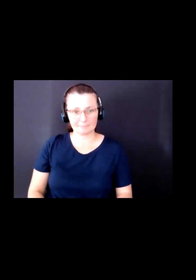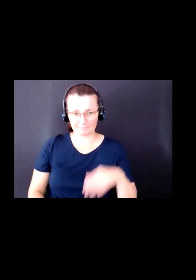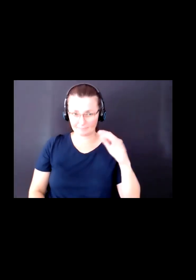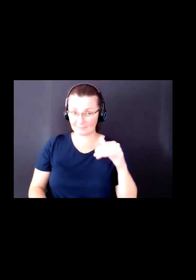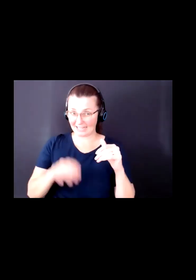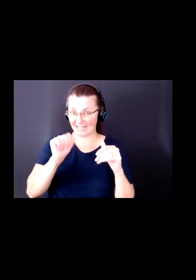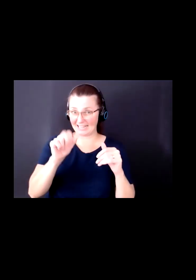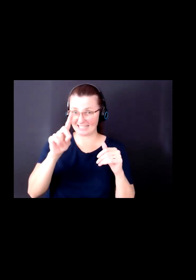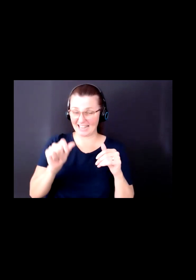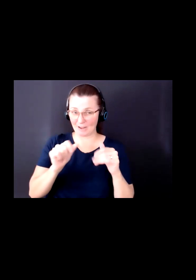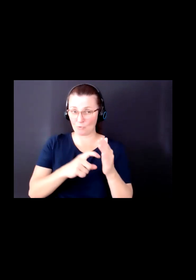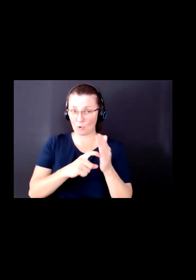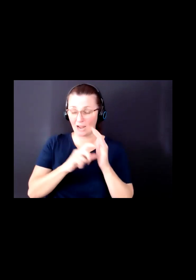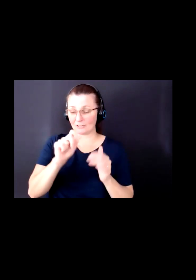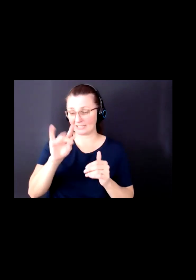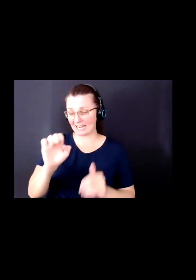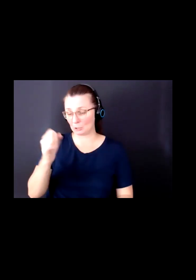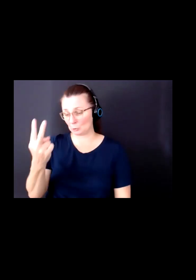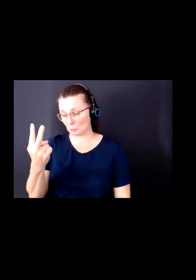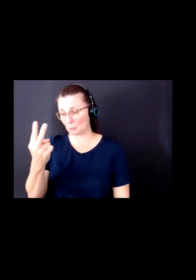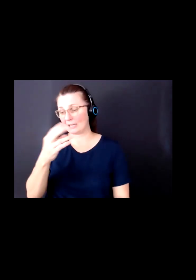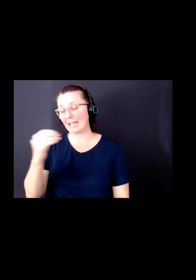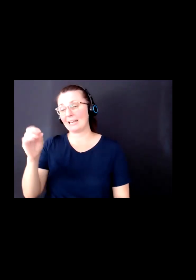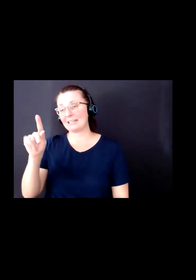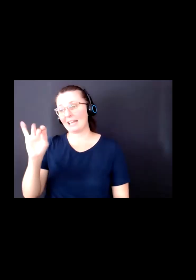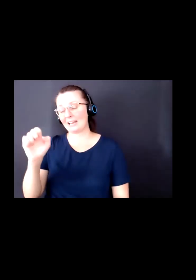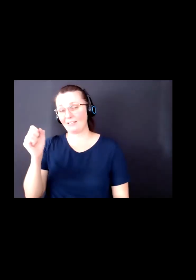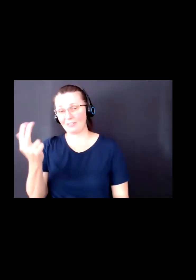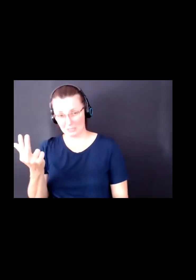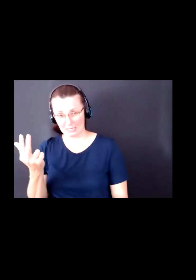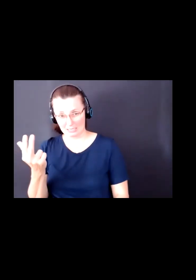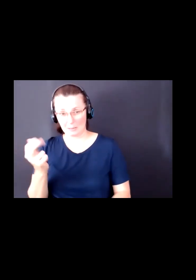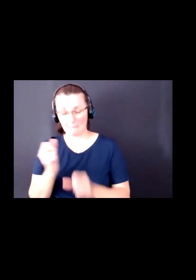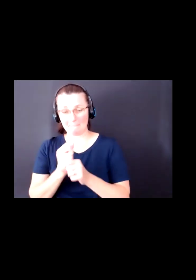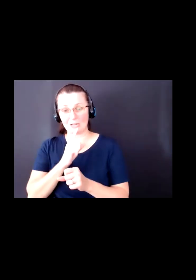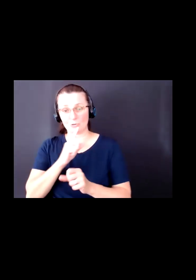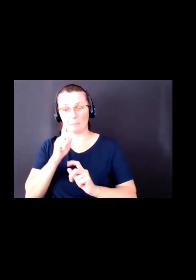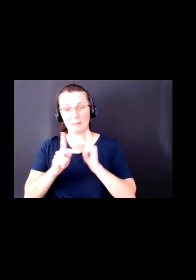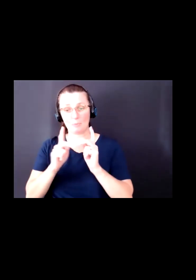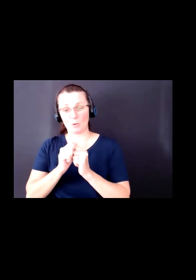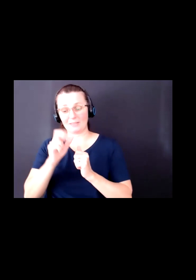Title III entities to ensure people with disabilities can equally participate in activities, services and --